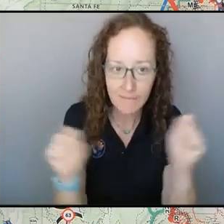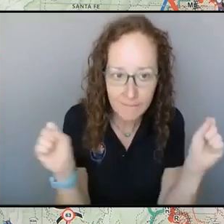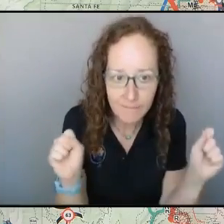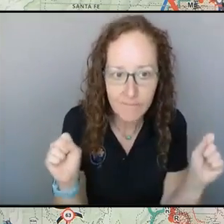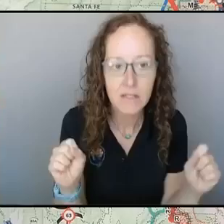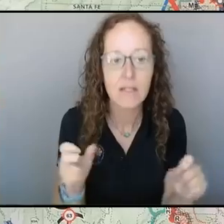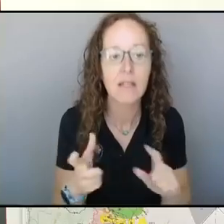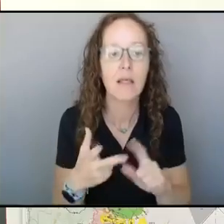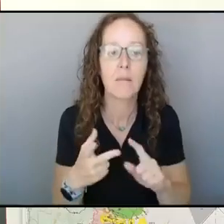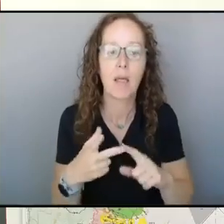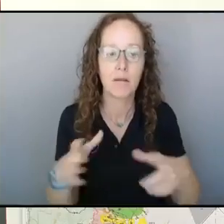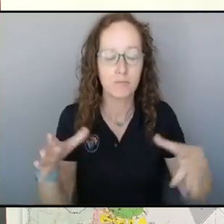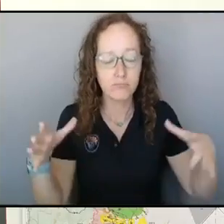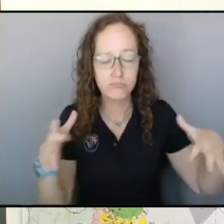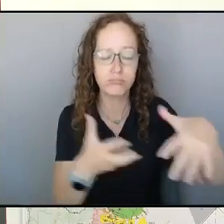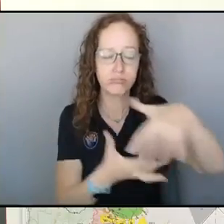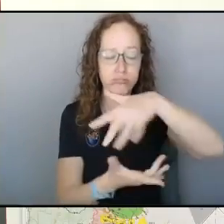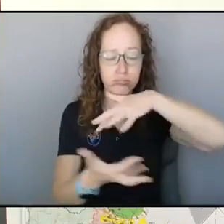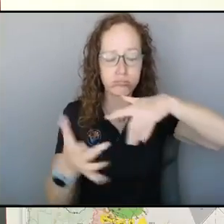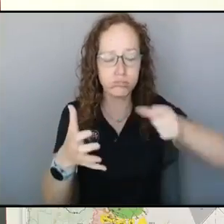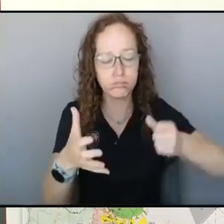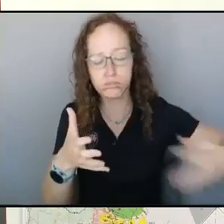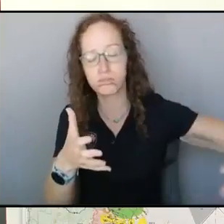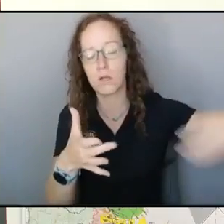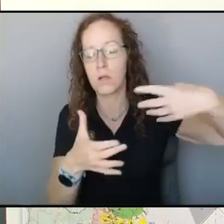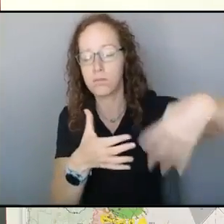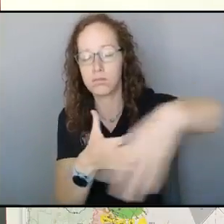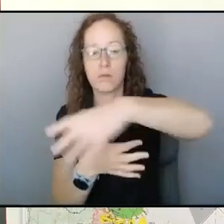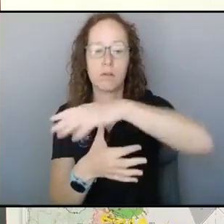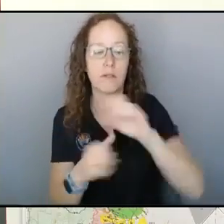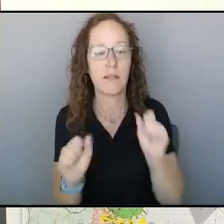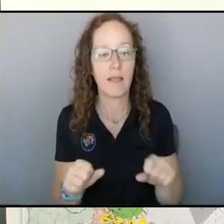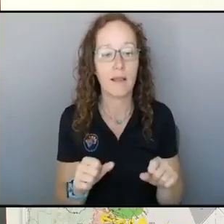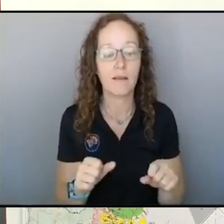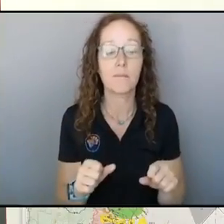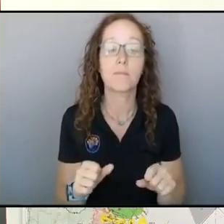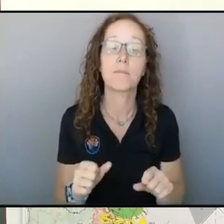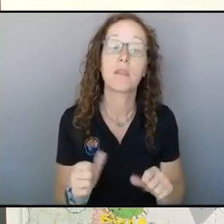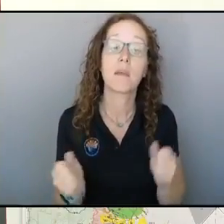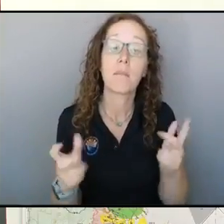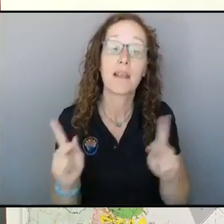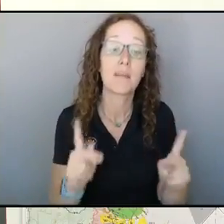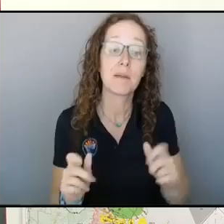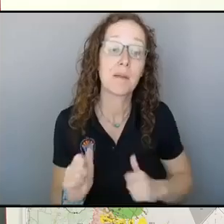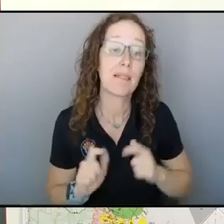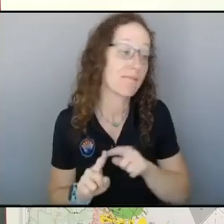sure a lot of people aren't necessarily living right in here, right? They're way out here. As you get east of